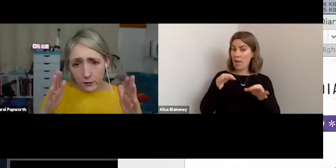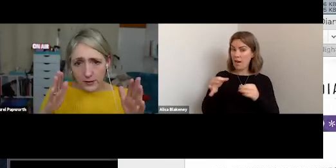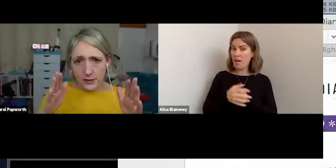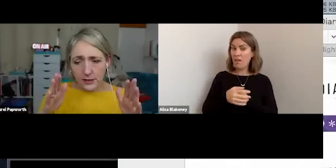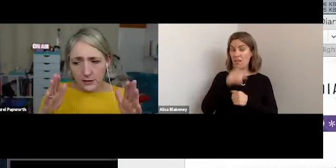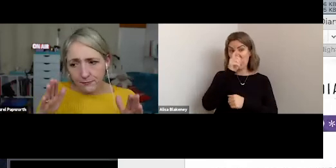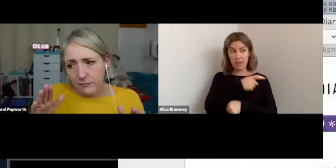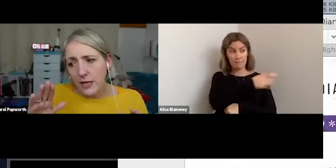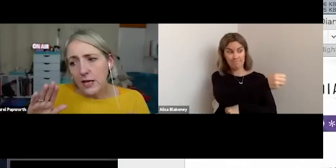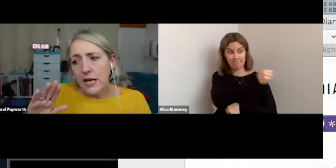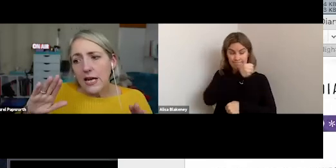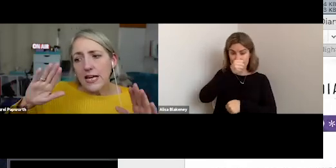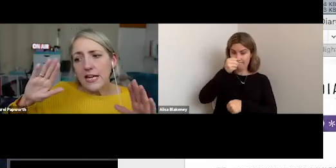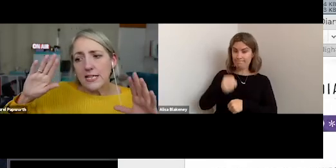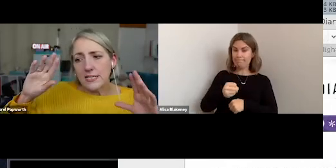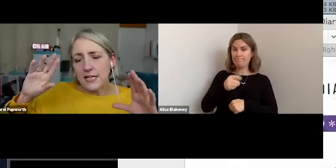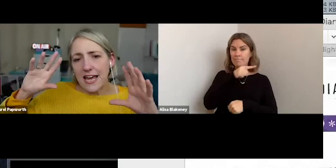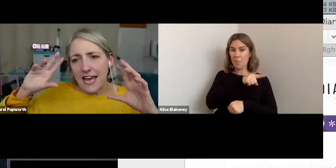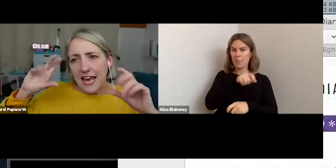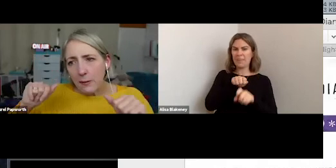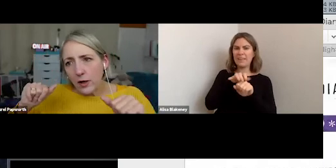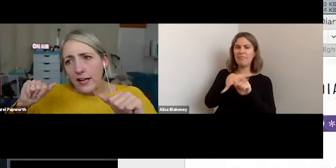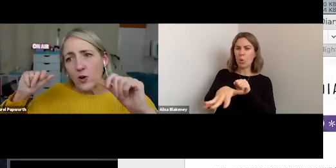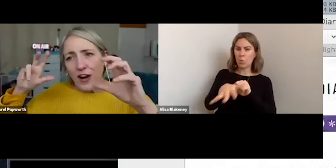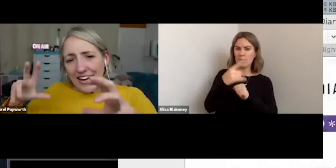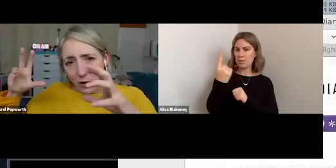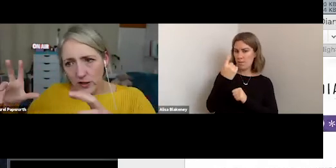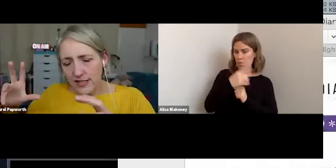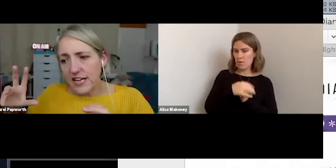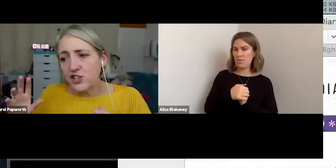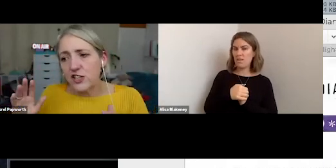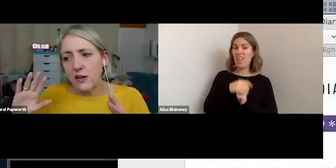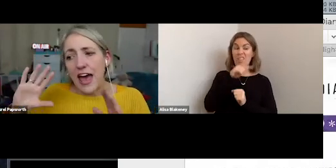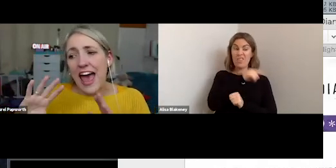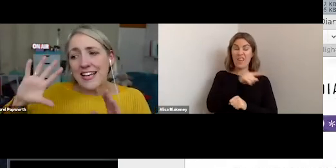An influencer is anybody or any organisation that has